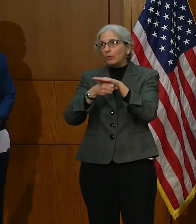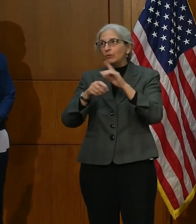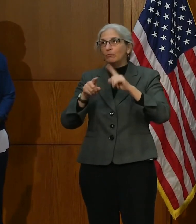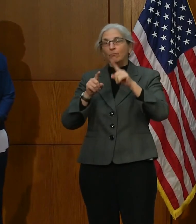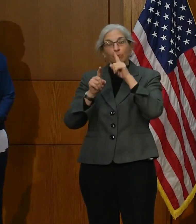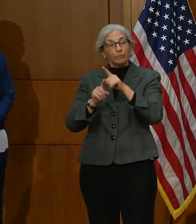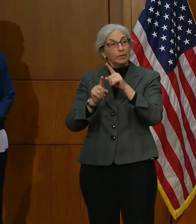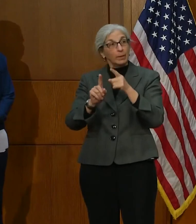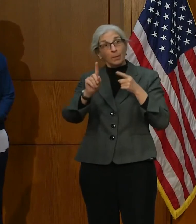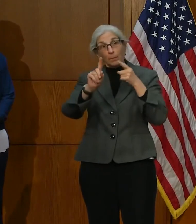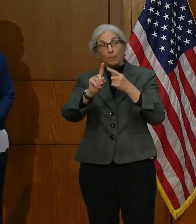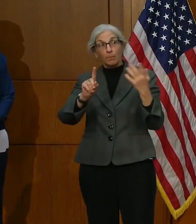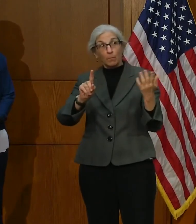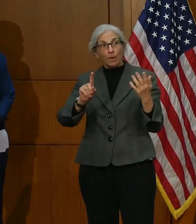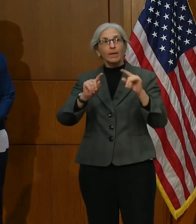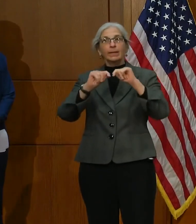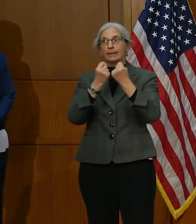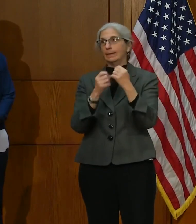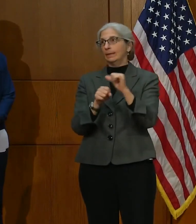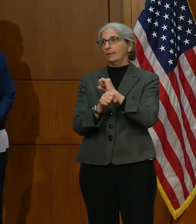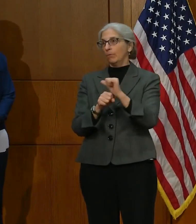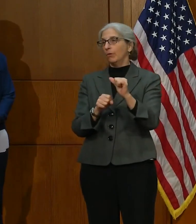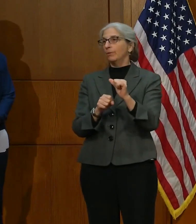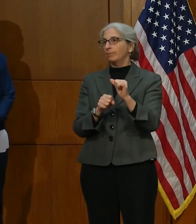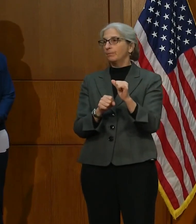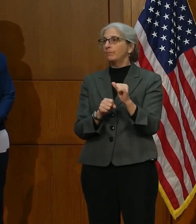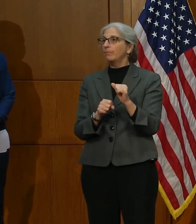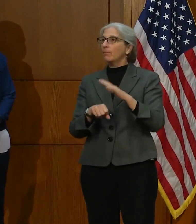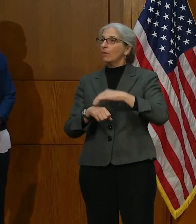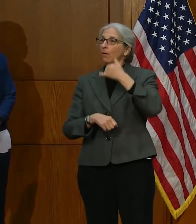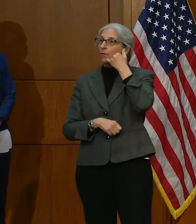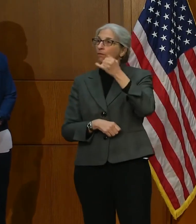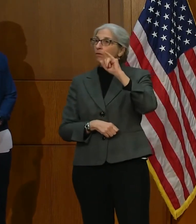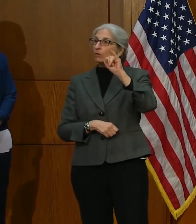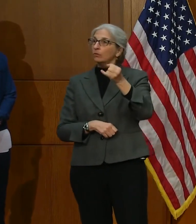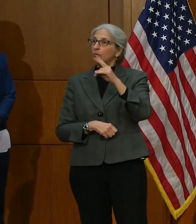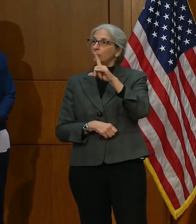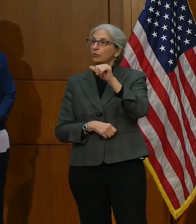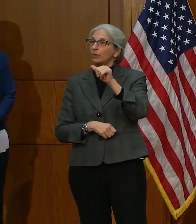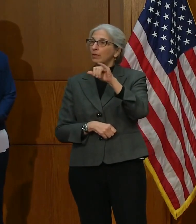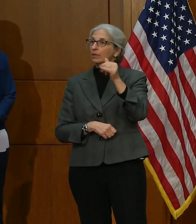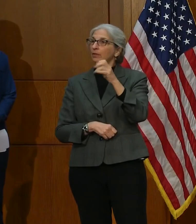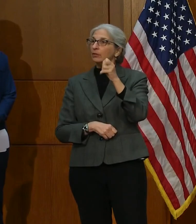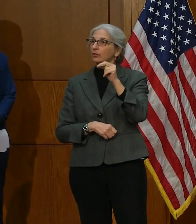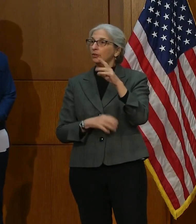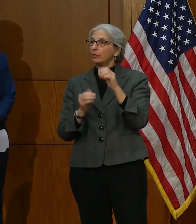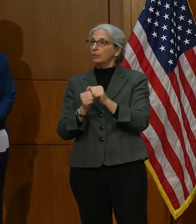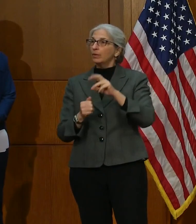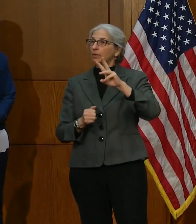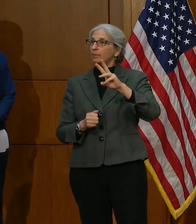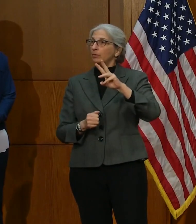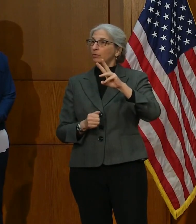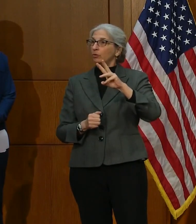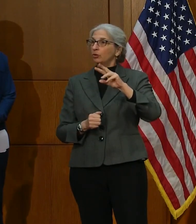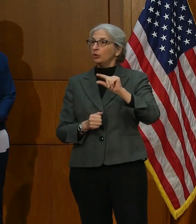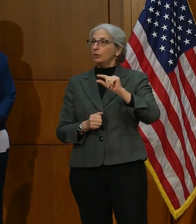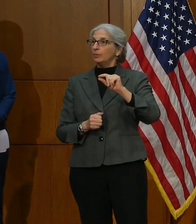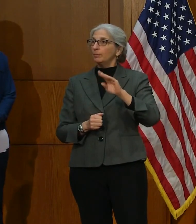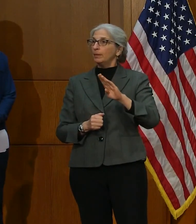SAME TEAMWORK, TEAMWORK,